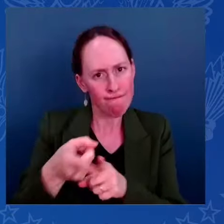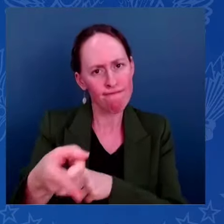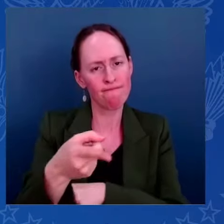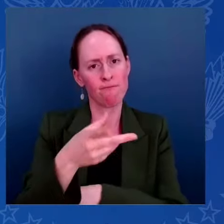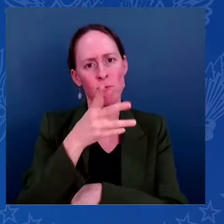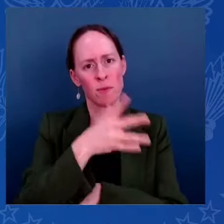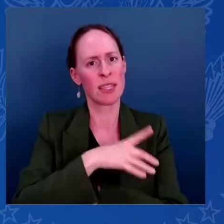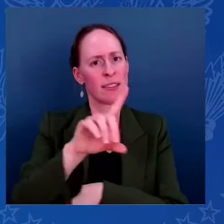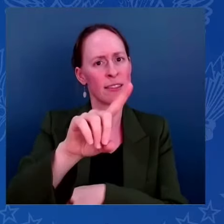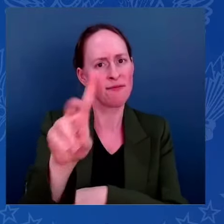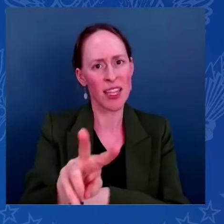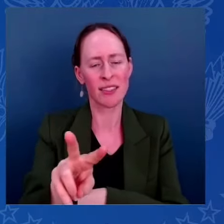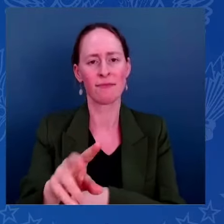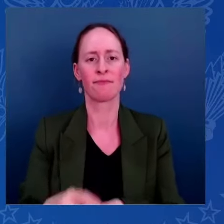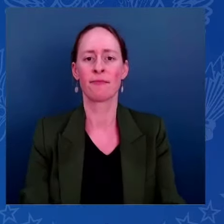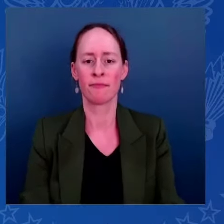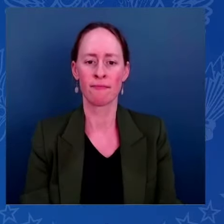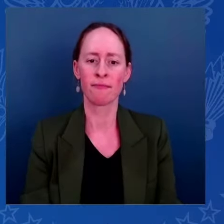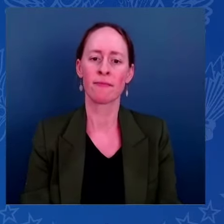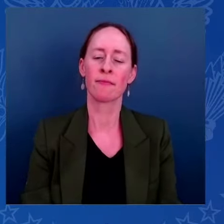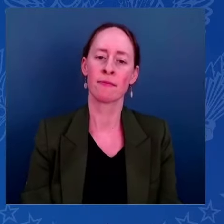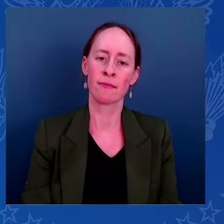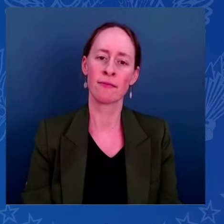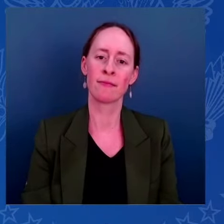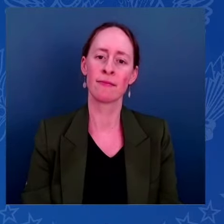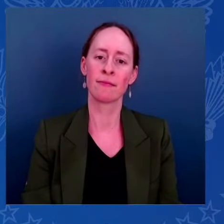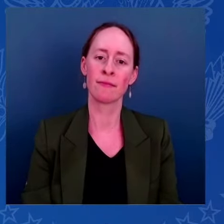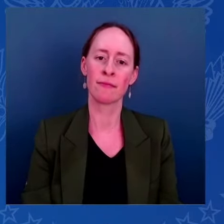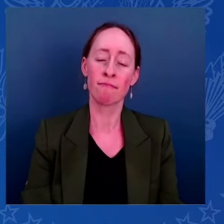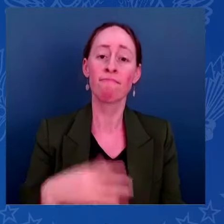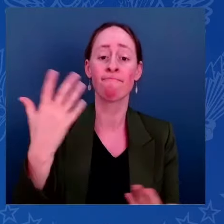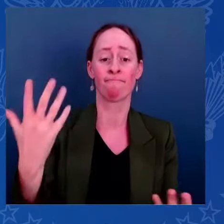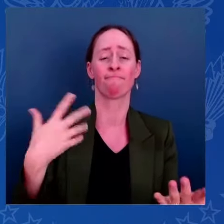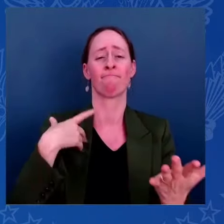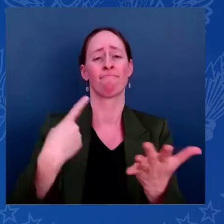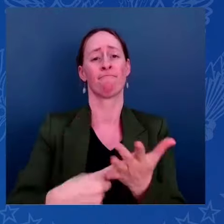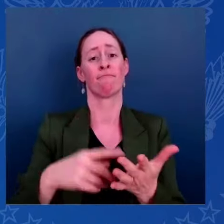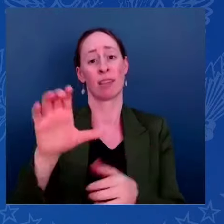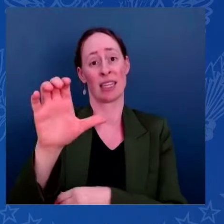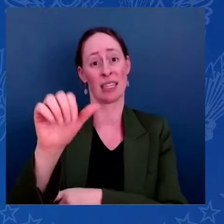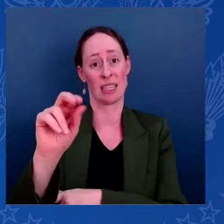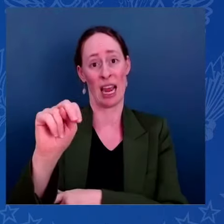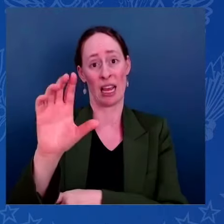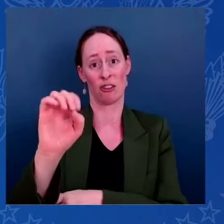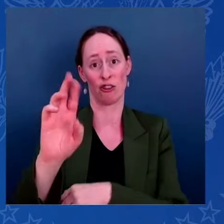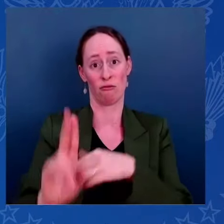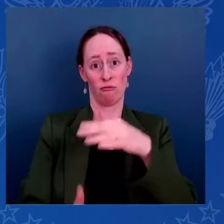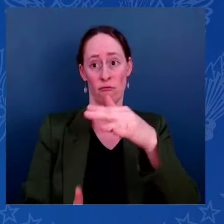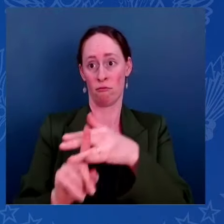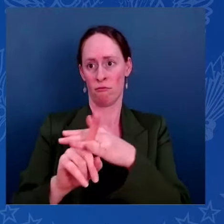and this is not hyperbole -- is "cancer." You walk into a doc's office with your child and/or yourself,